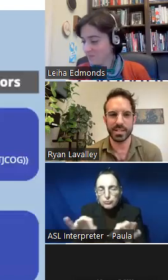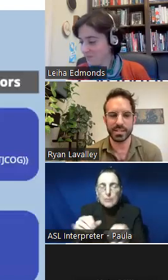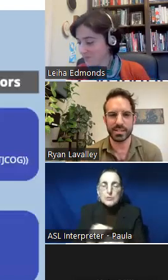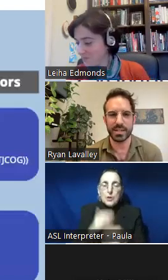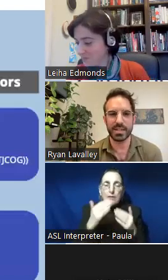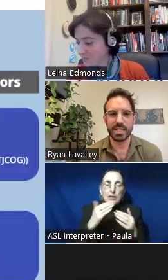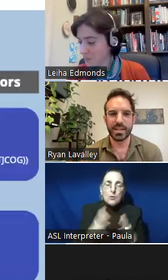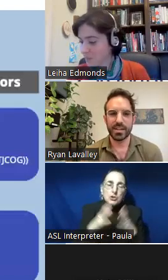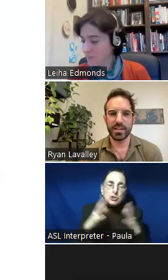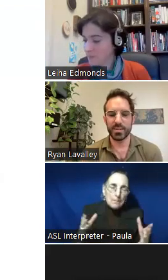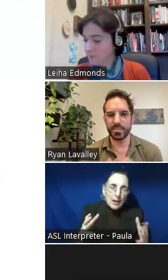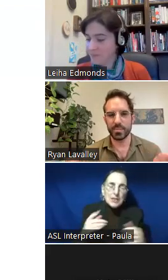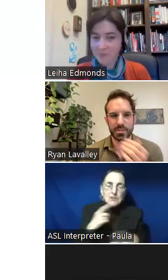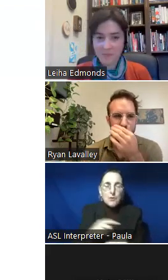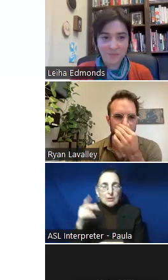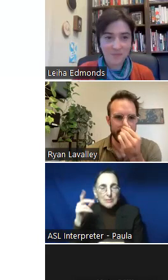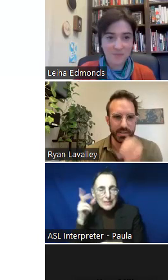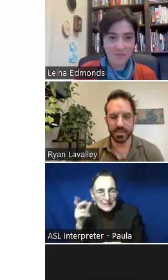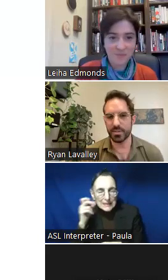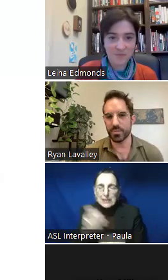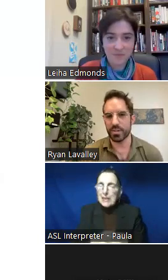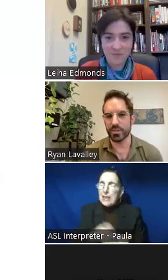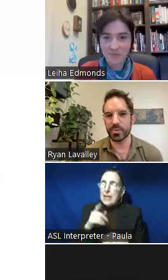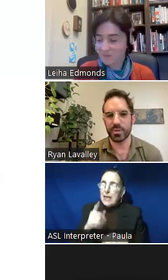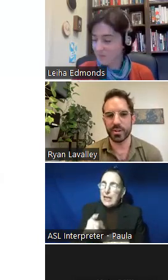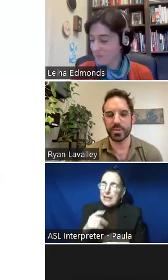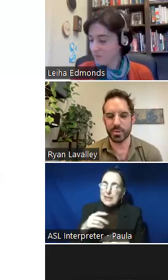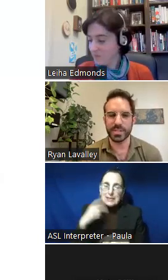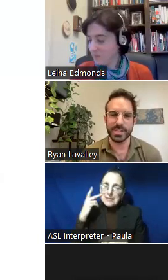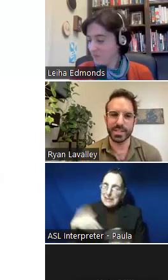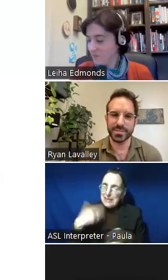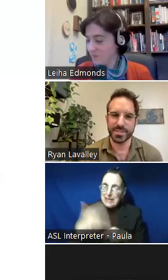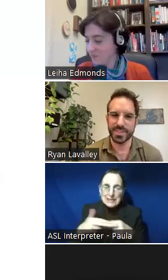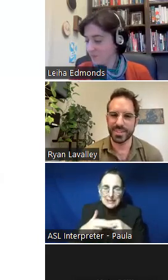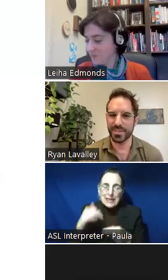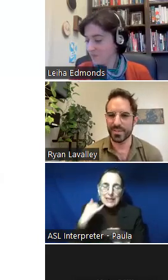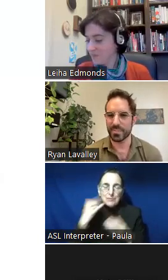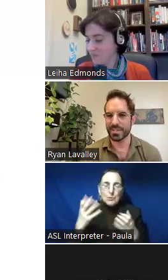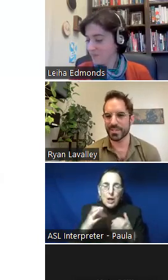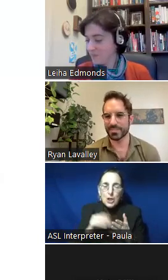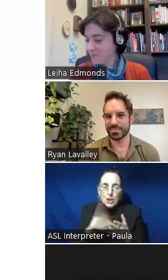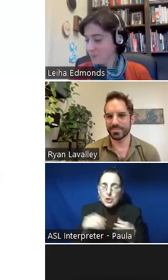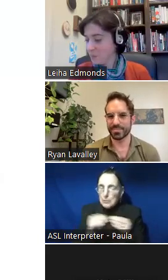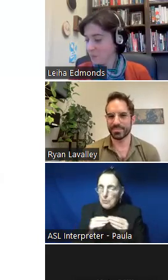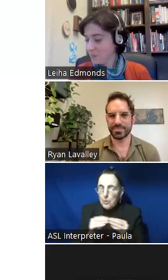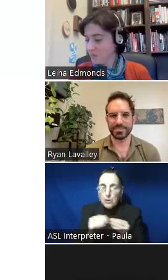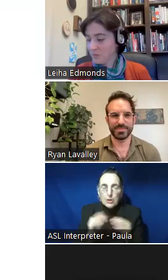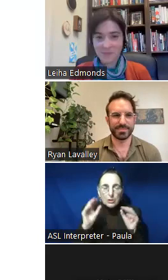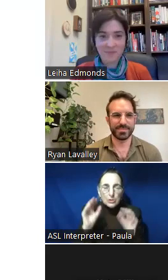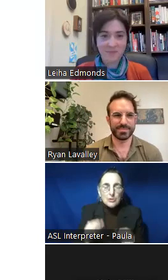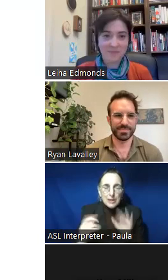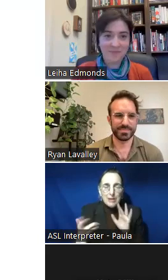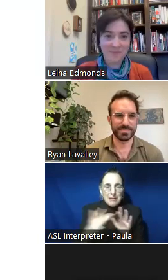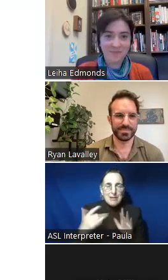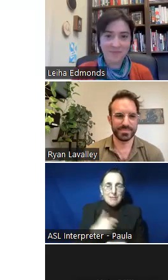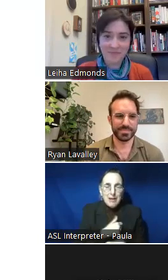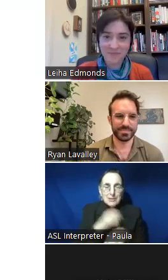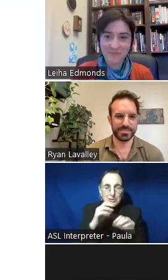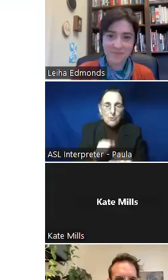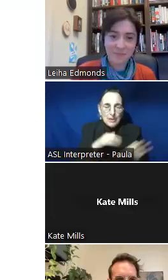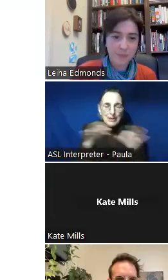the next slide. To us. If you want to learn more, go into more detail. Thank you all very much.